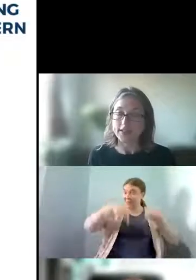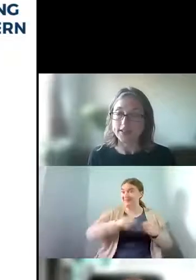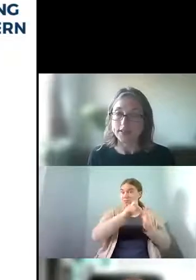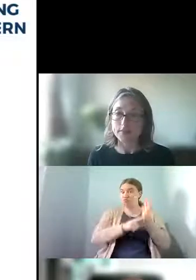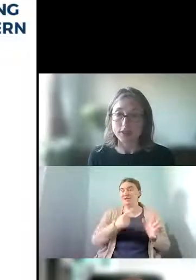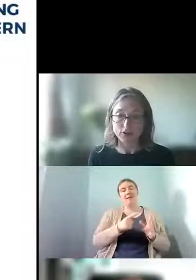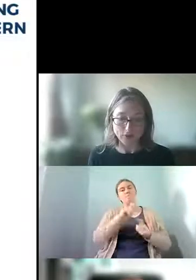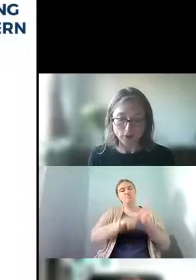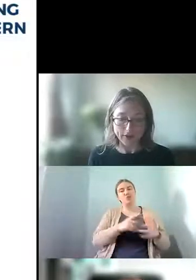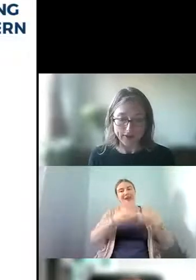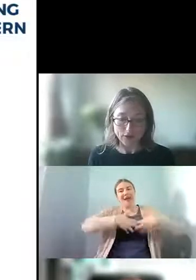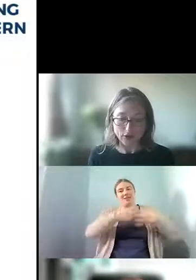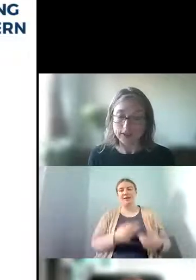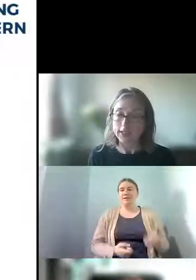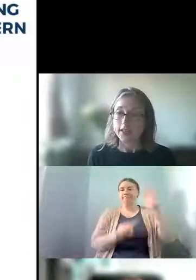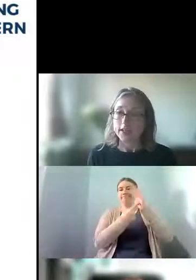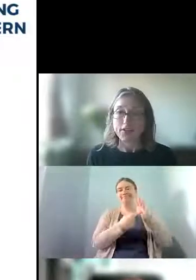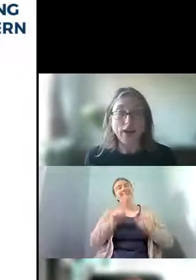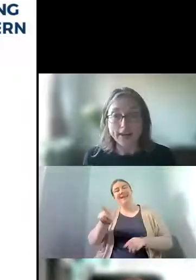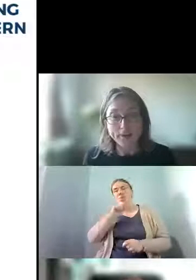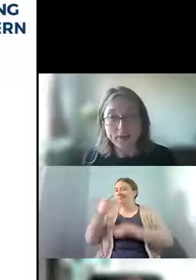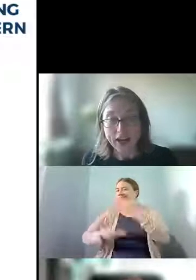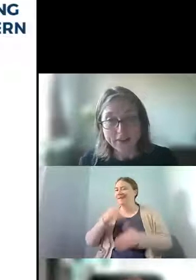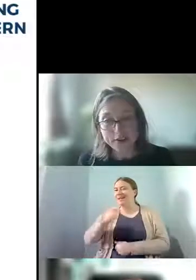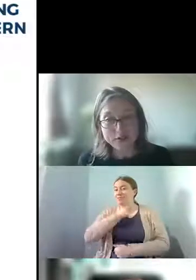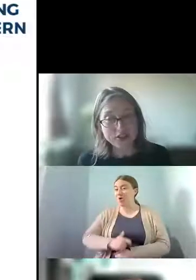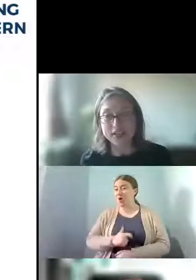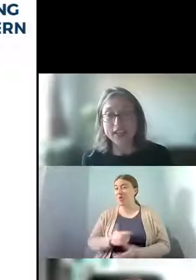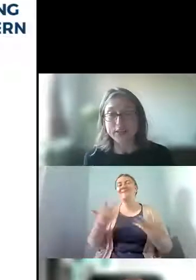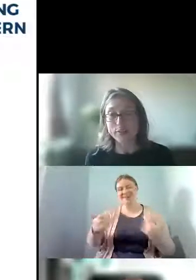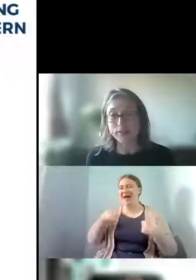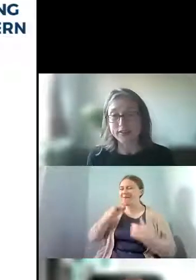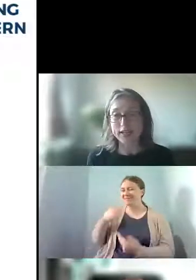to explain lots more about his role so i am going to hand over to richard and he will tell you all